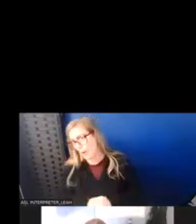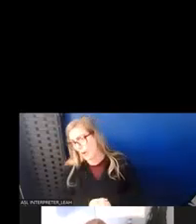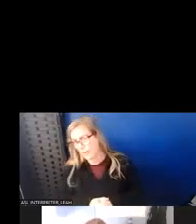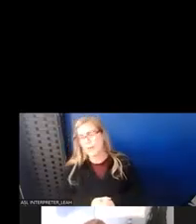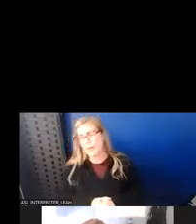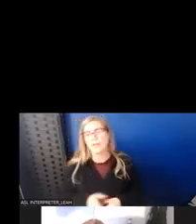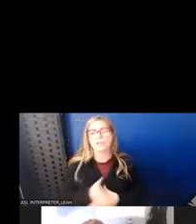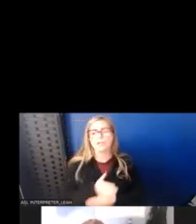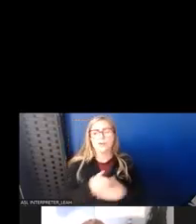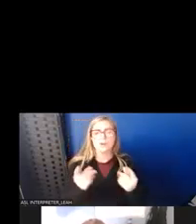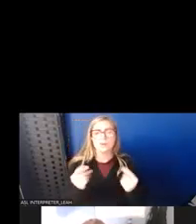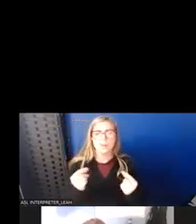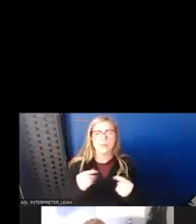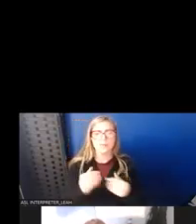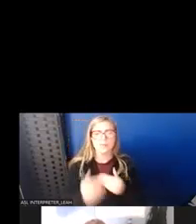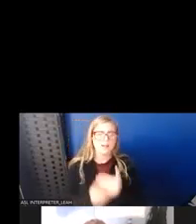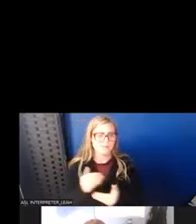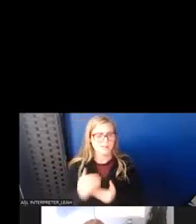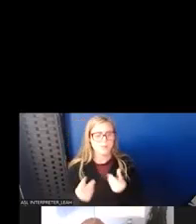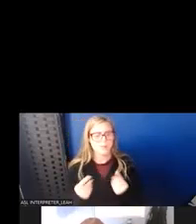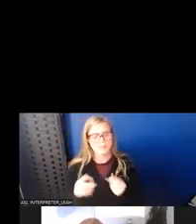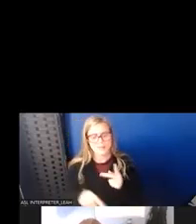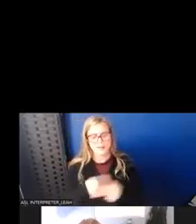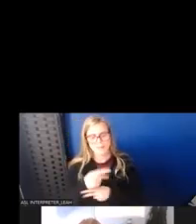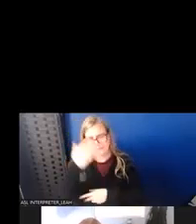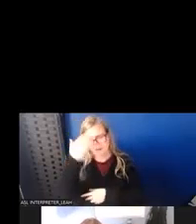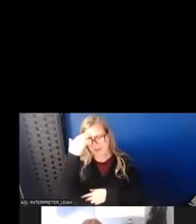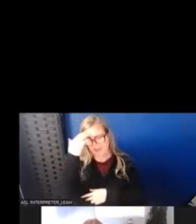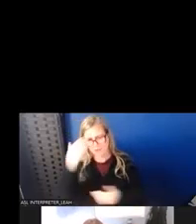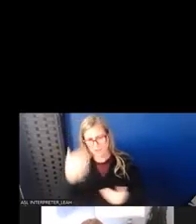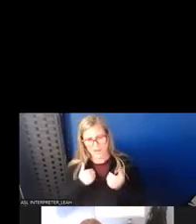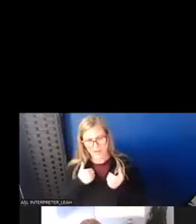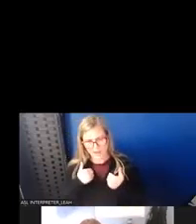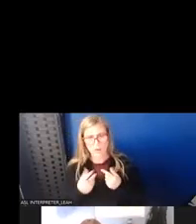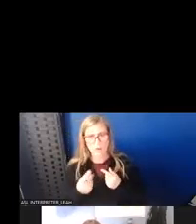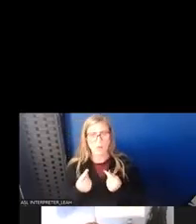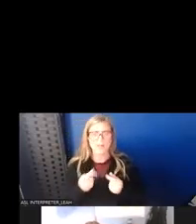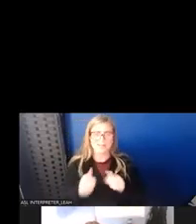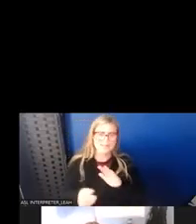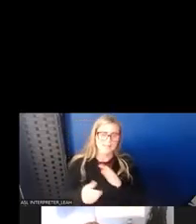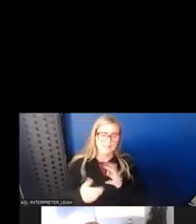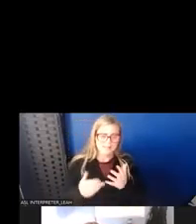the team, what hidden knowledge we have, what hidden connections we have, can be super helpful.